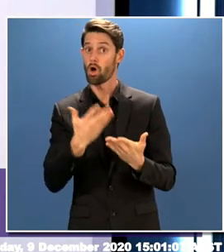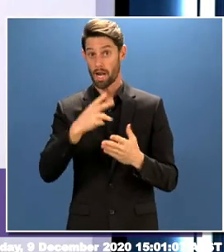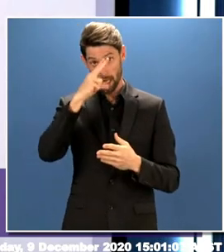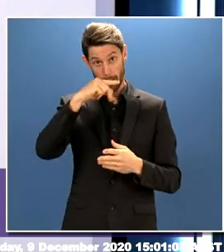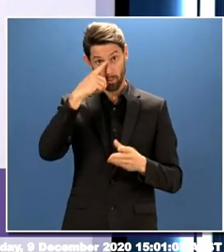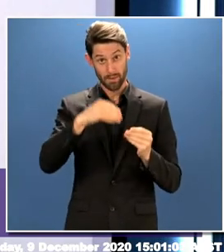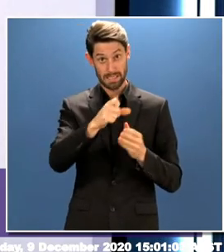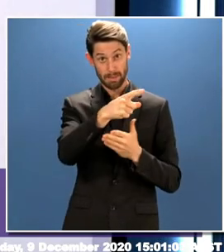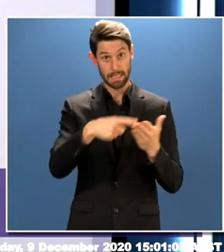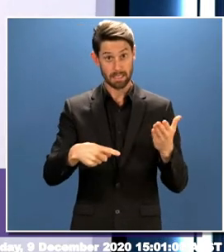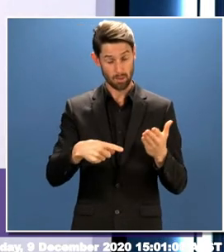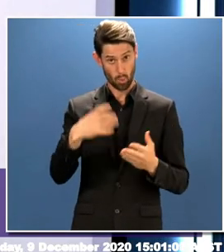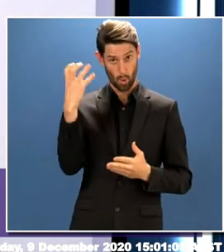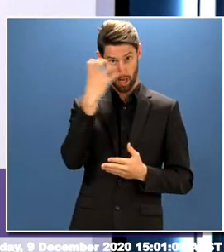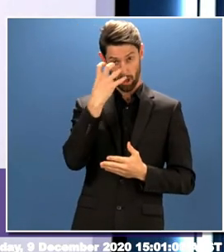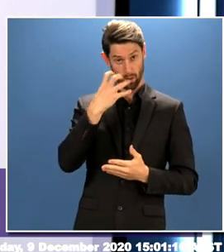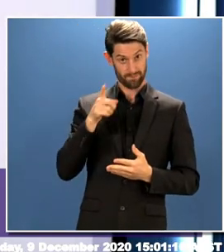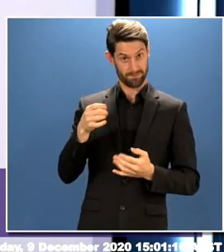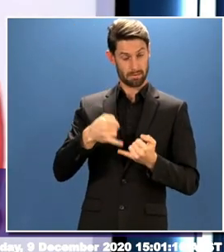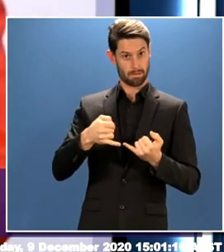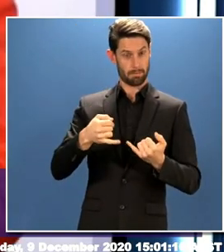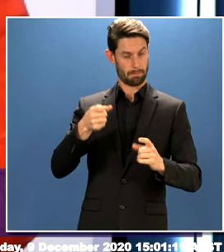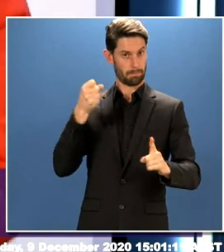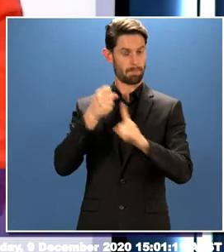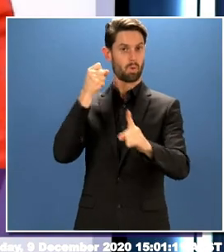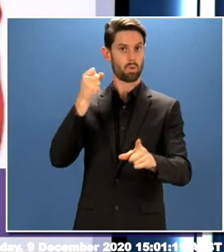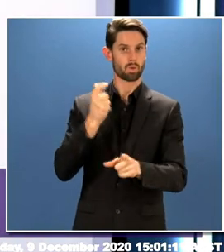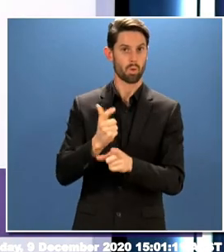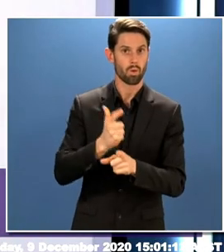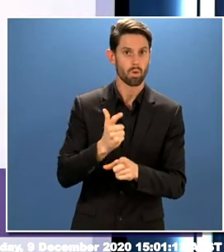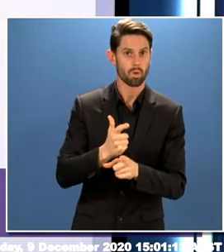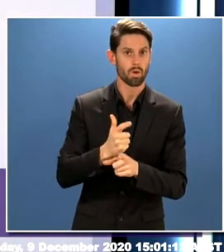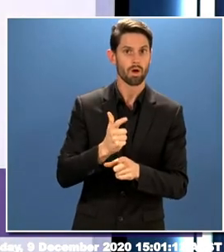That's pretty strong finding. As I said, I will go straight to the finding.